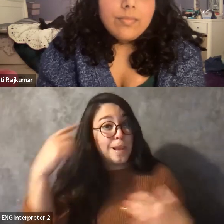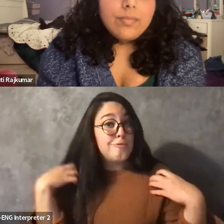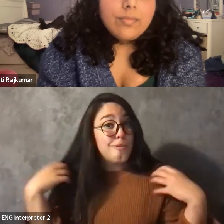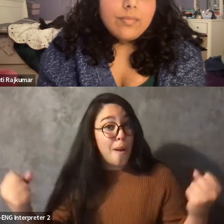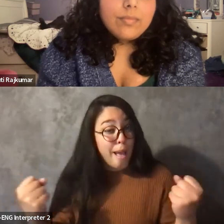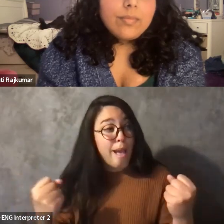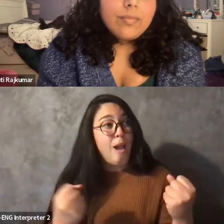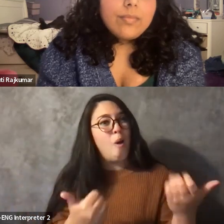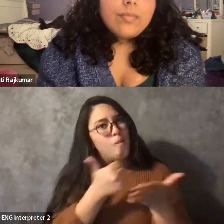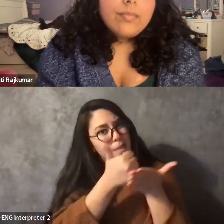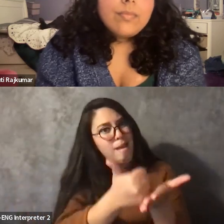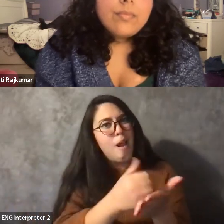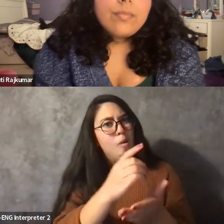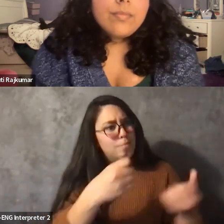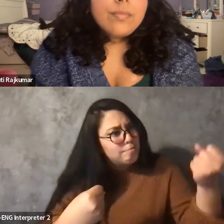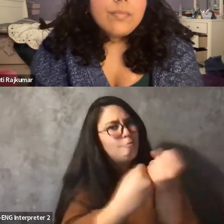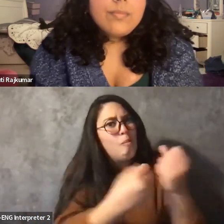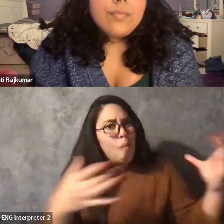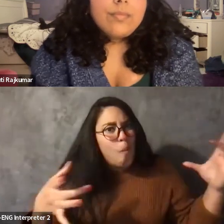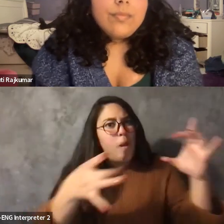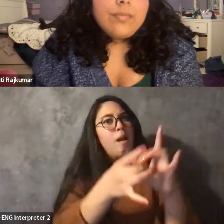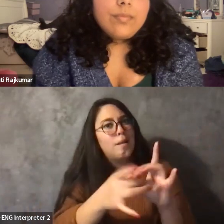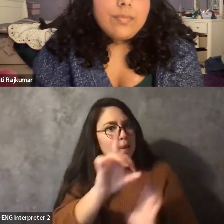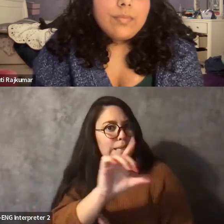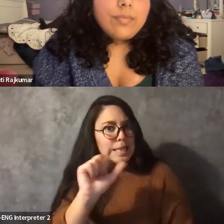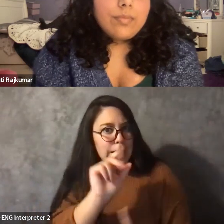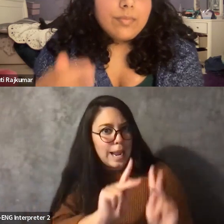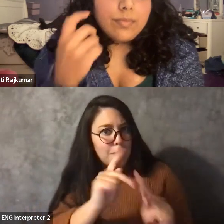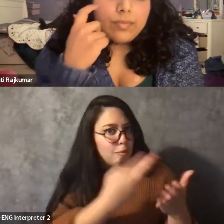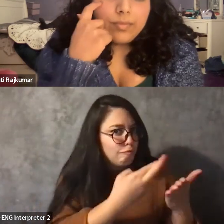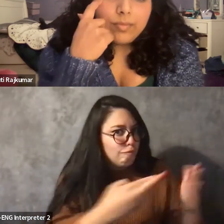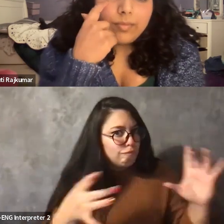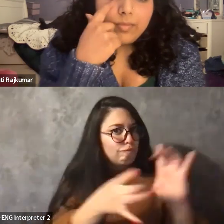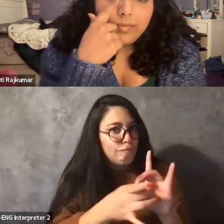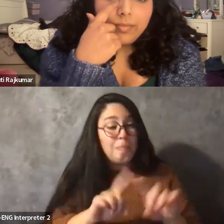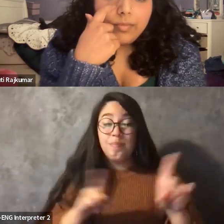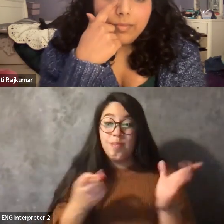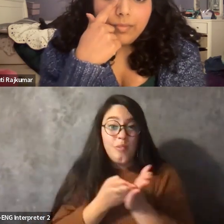But like honestly, I'm not totally sure which direction I'm going to go in yet.